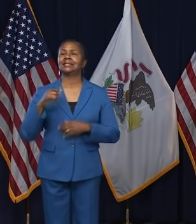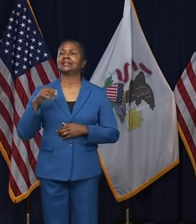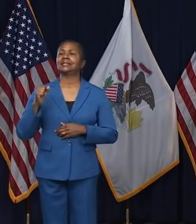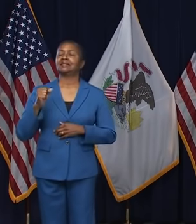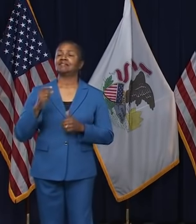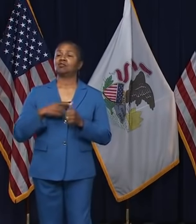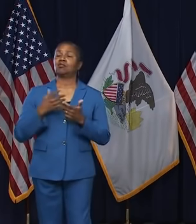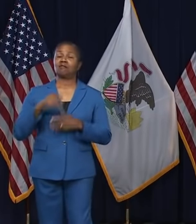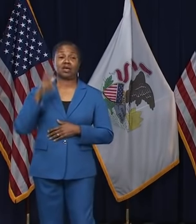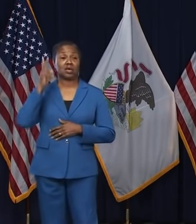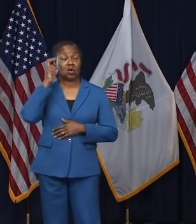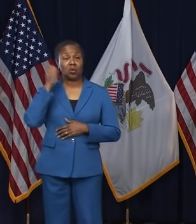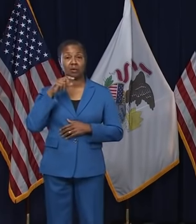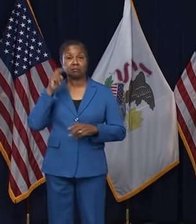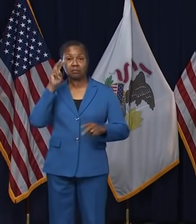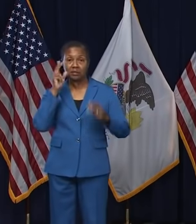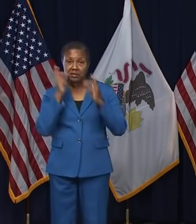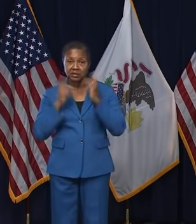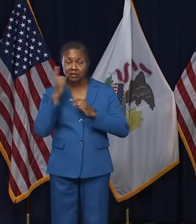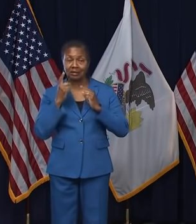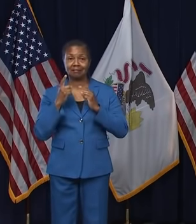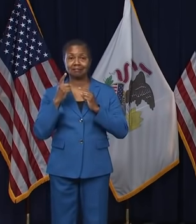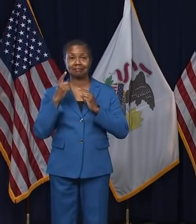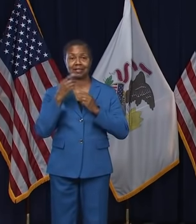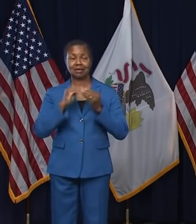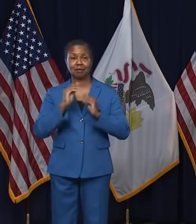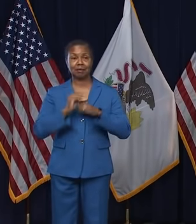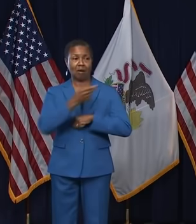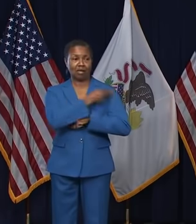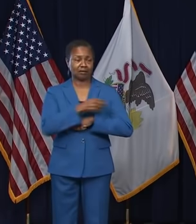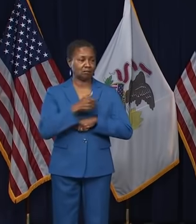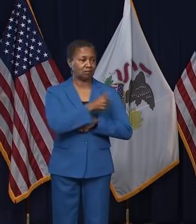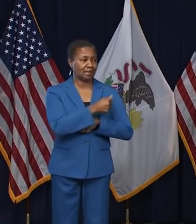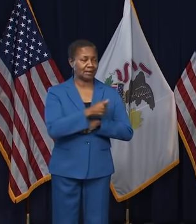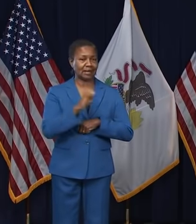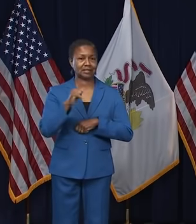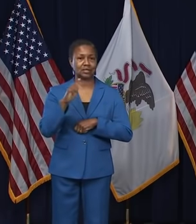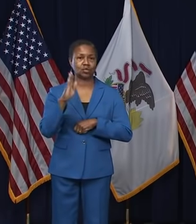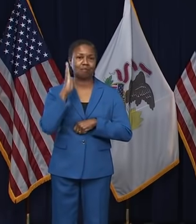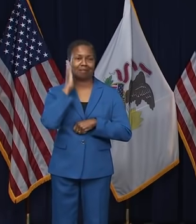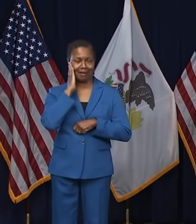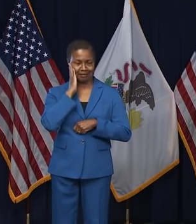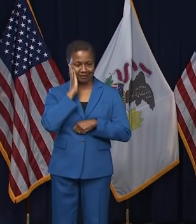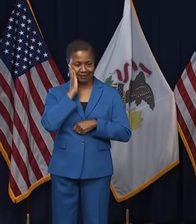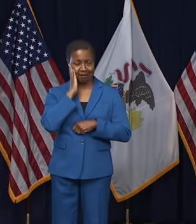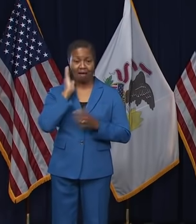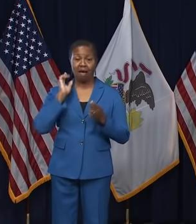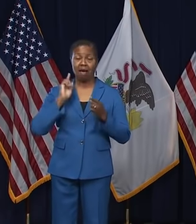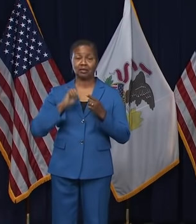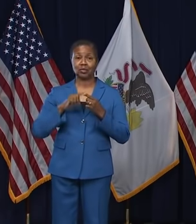can go yeah first and foremost